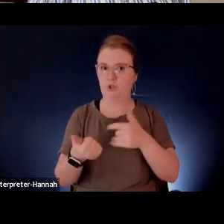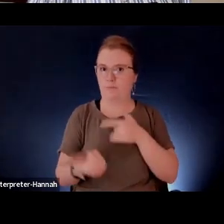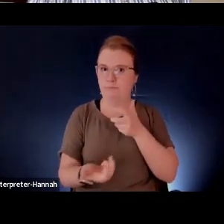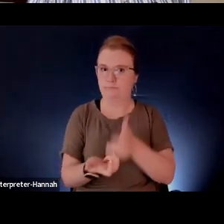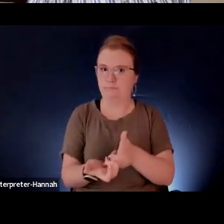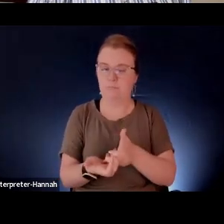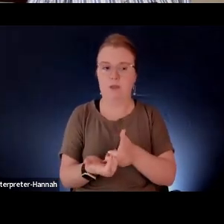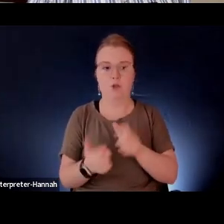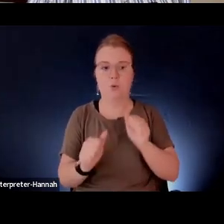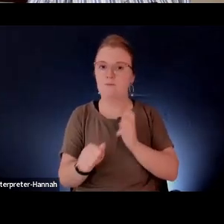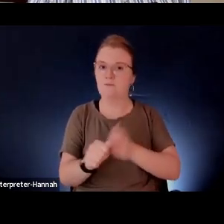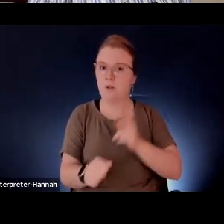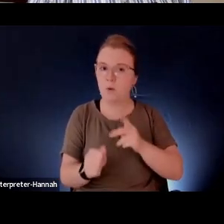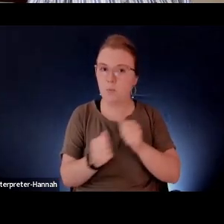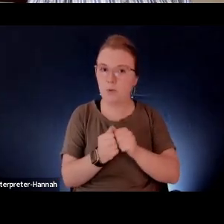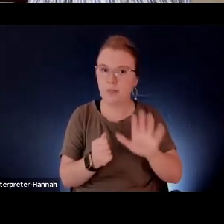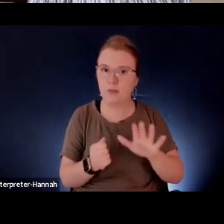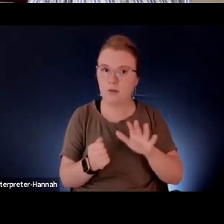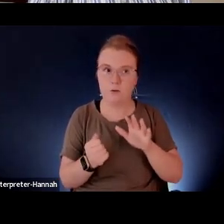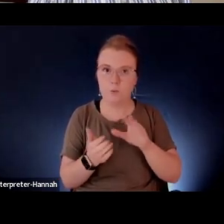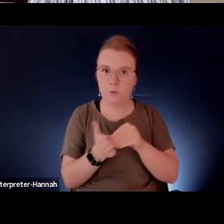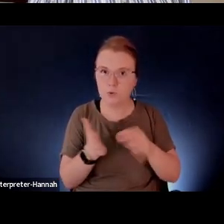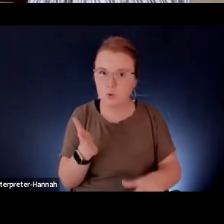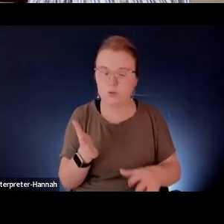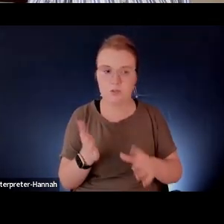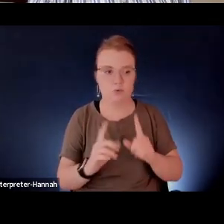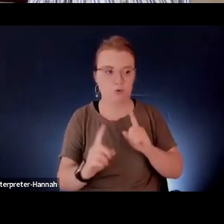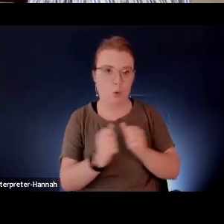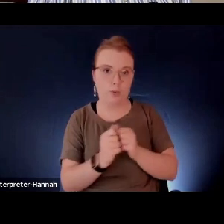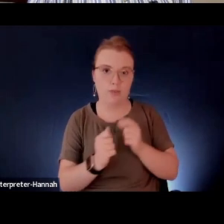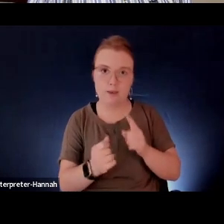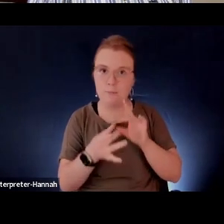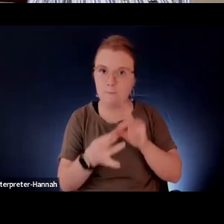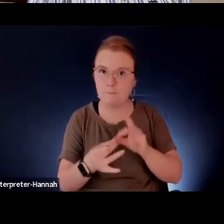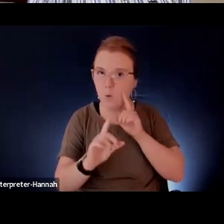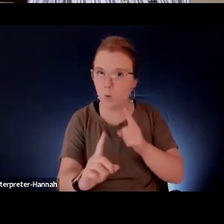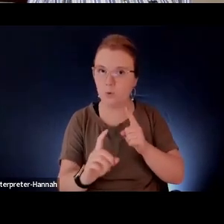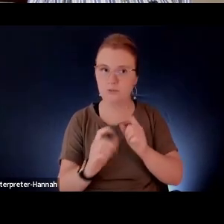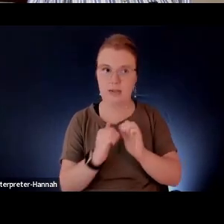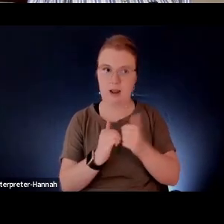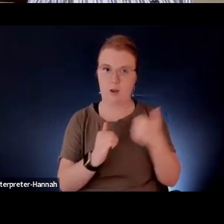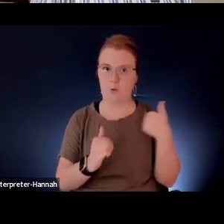and talk to them about any accommodations or modifications that you need to make to those goals